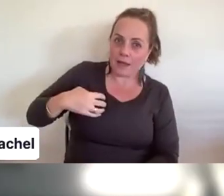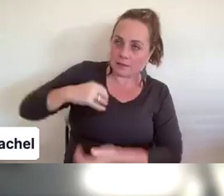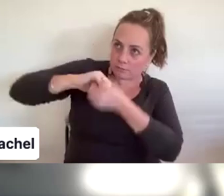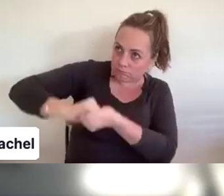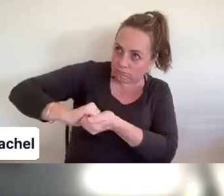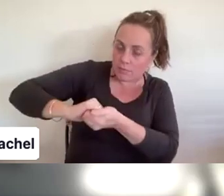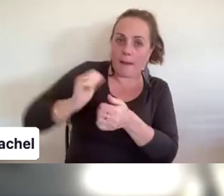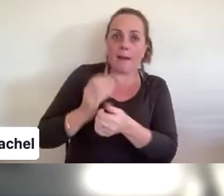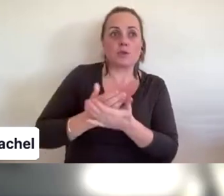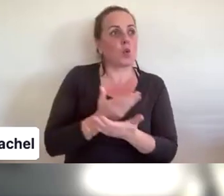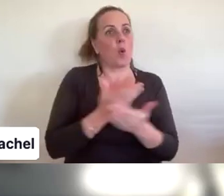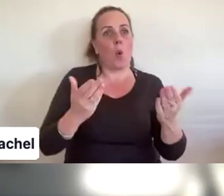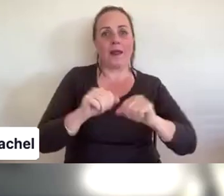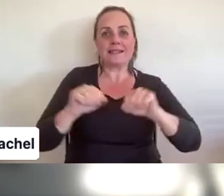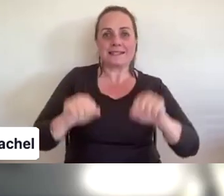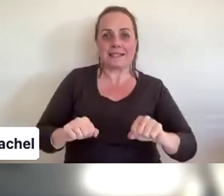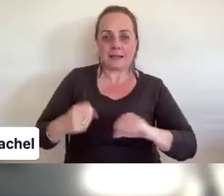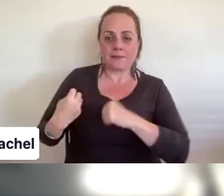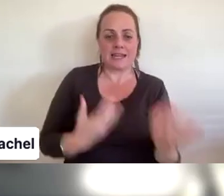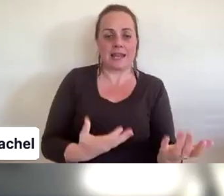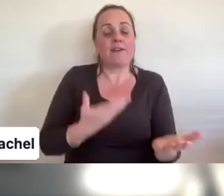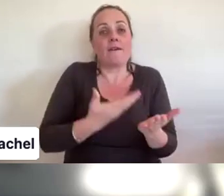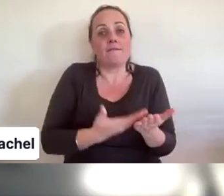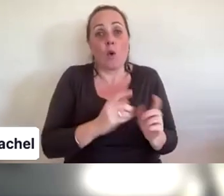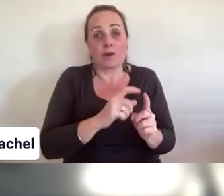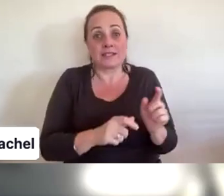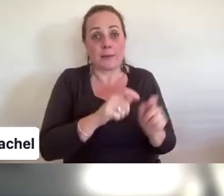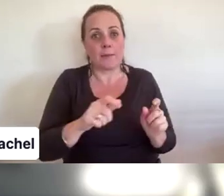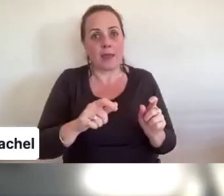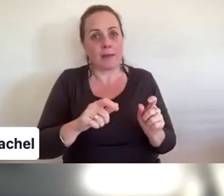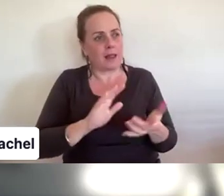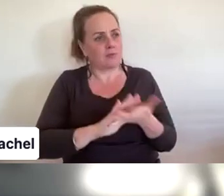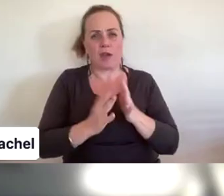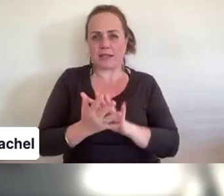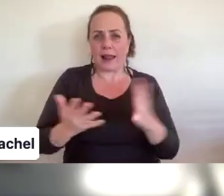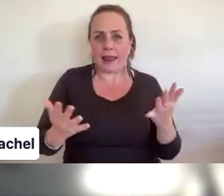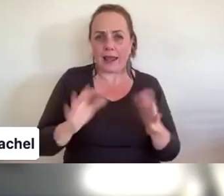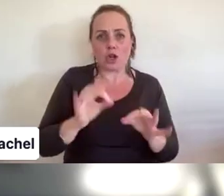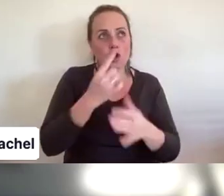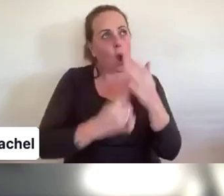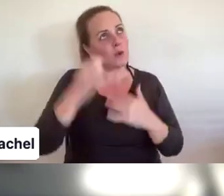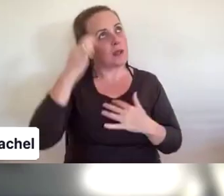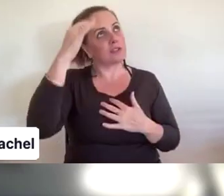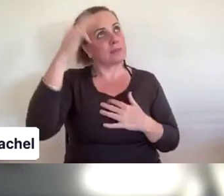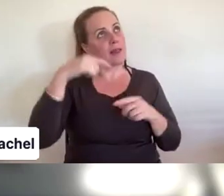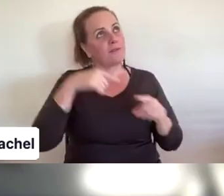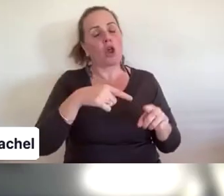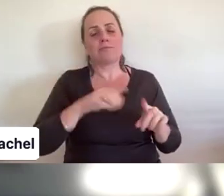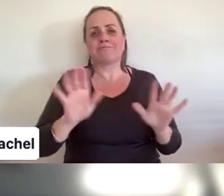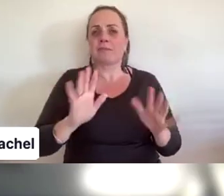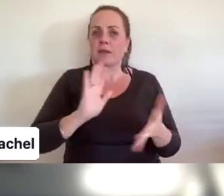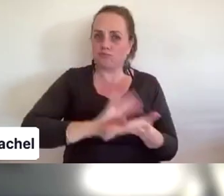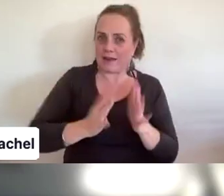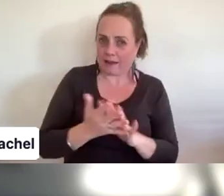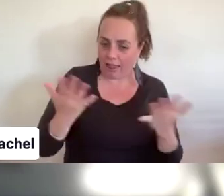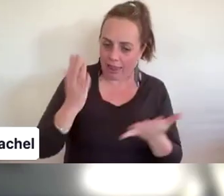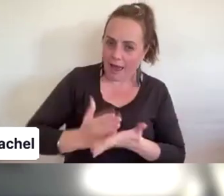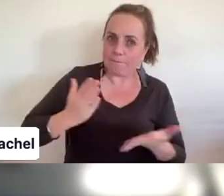all of the system delivers for disabled people in practice, not just in principle. At its simplest,